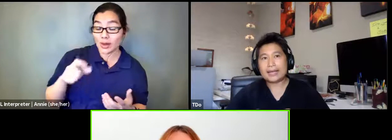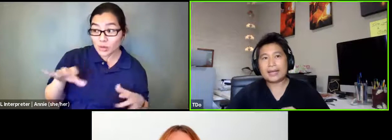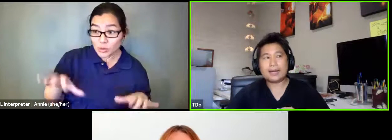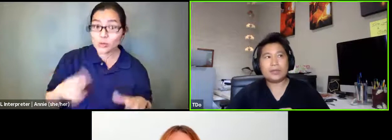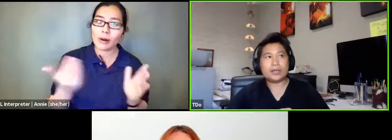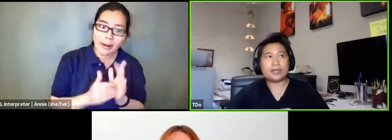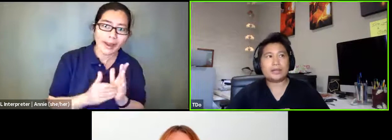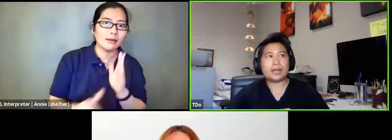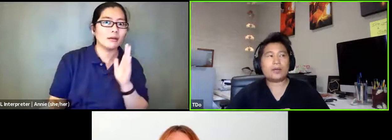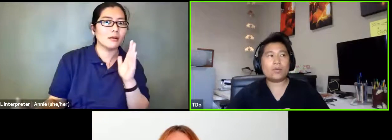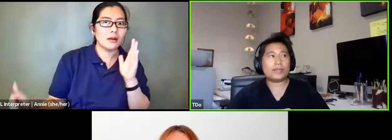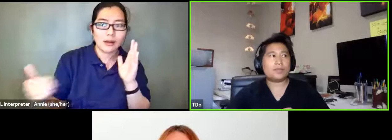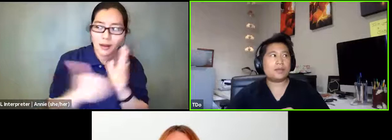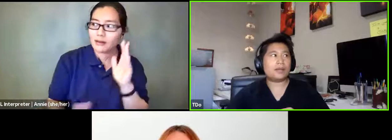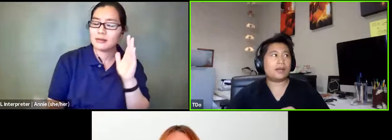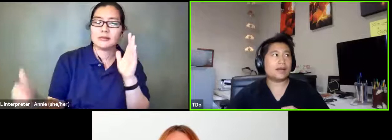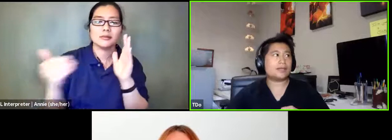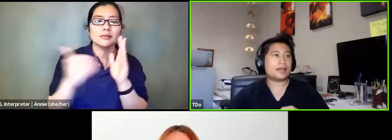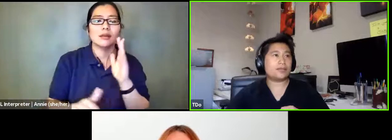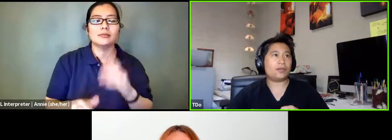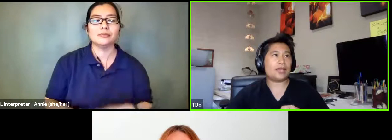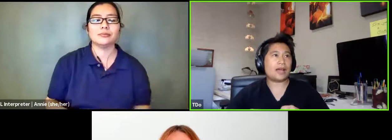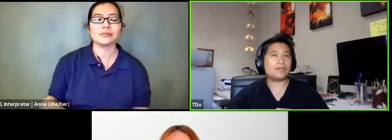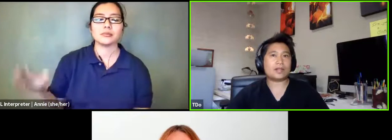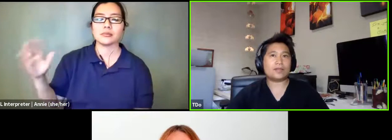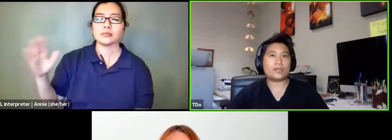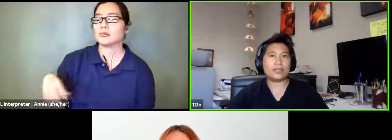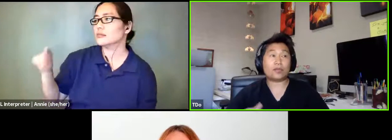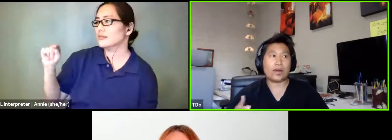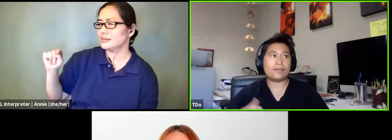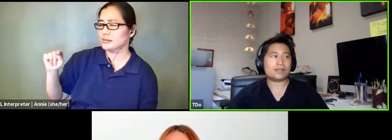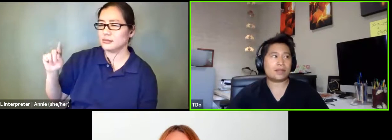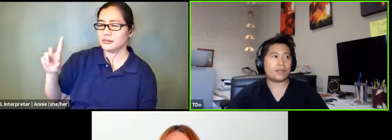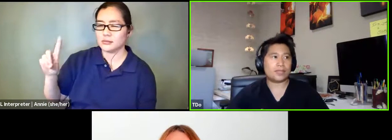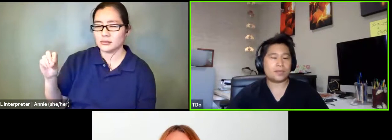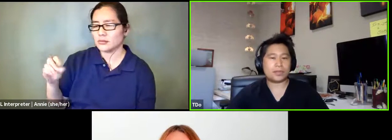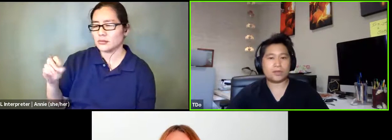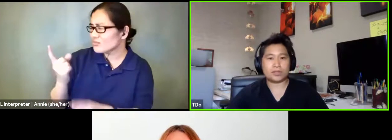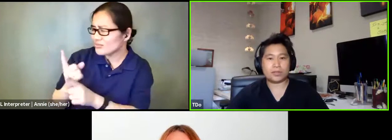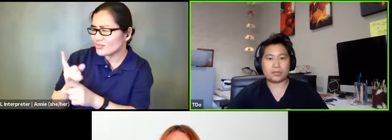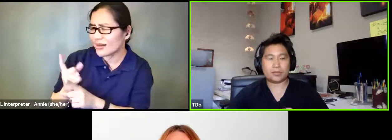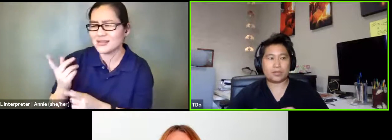TDo: I don’t want this to be a concept. If we are having a conversation about emotional labor and